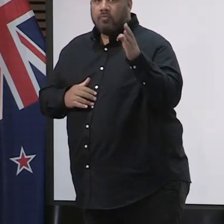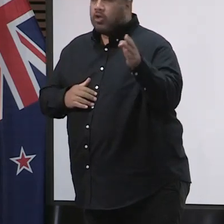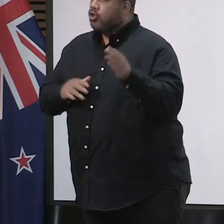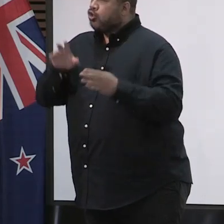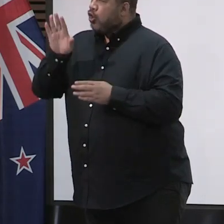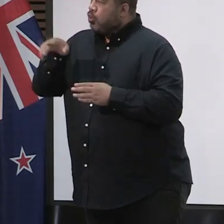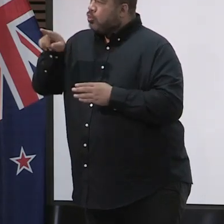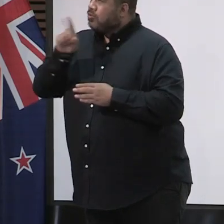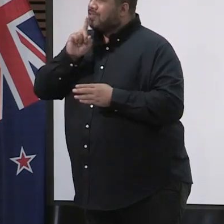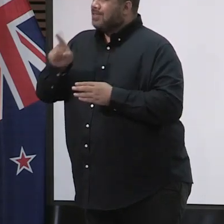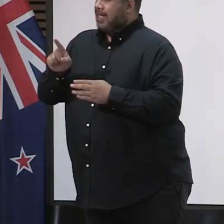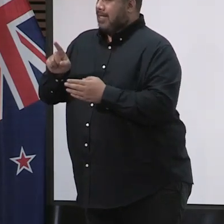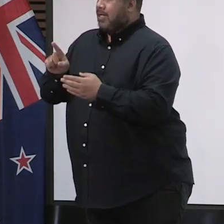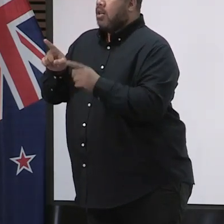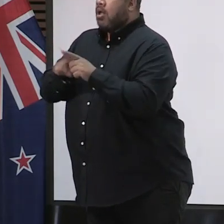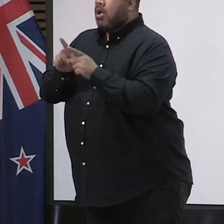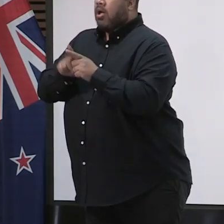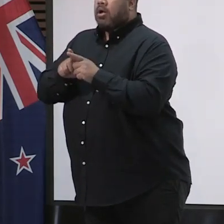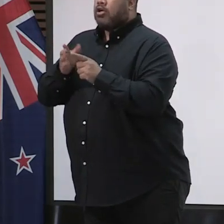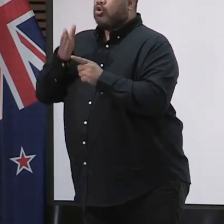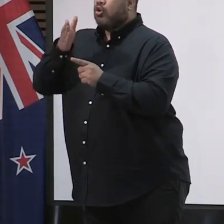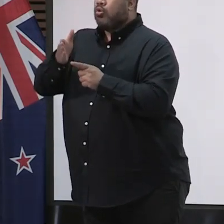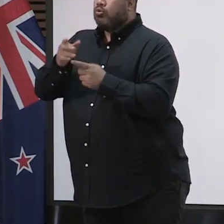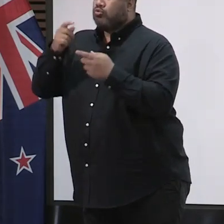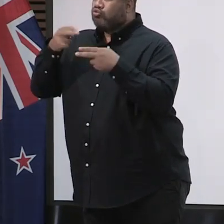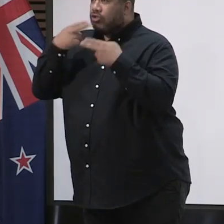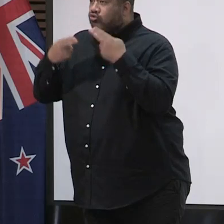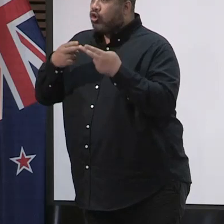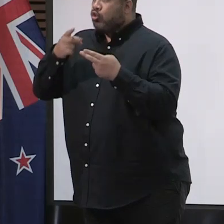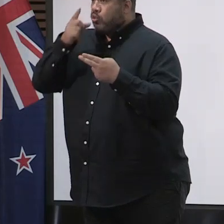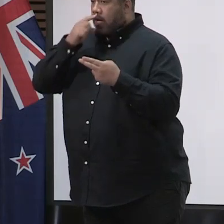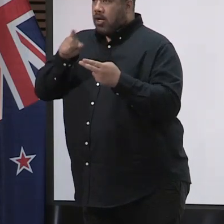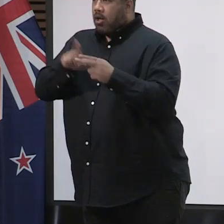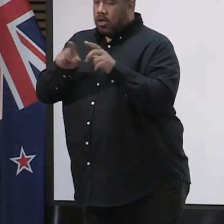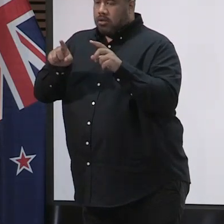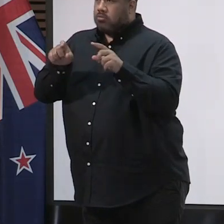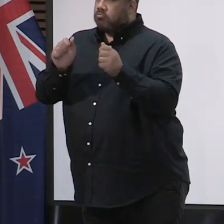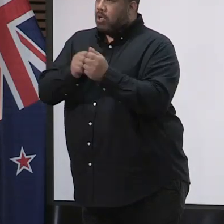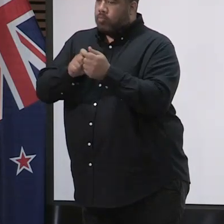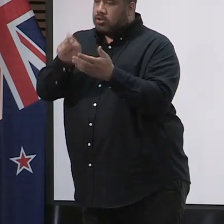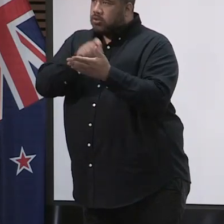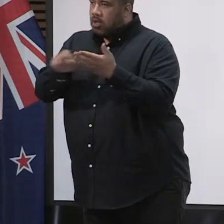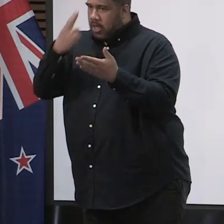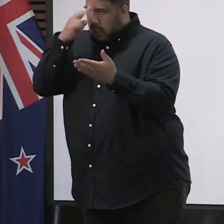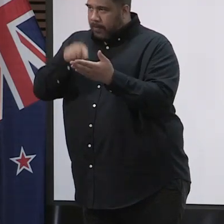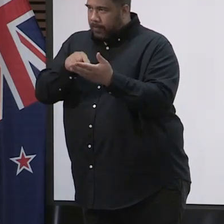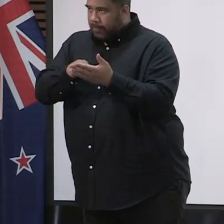I would probably just do one.